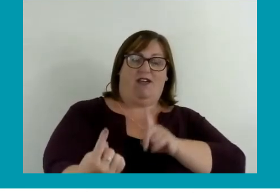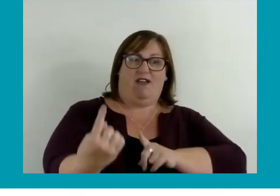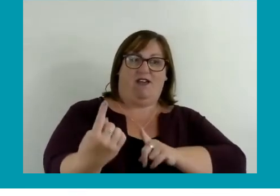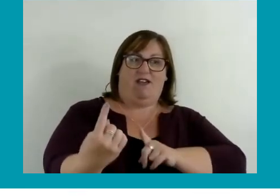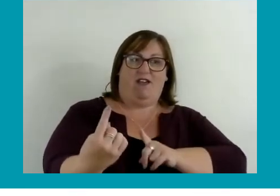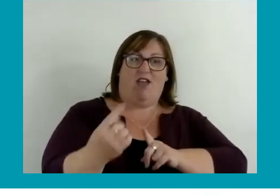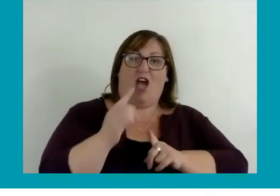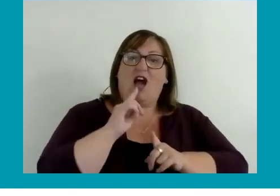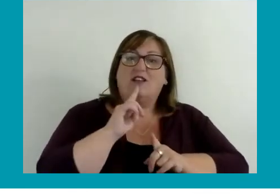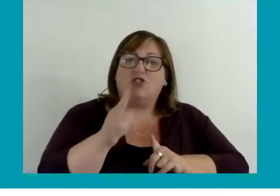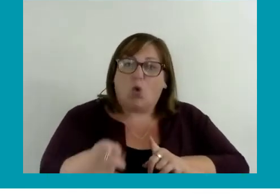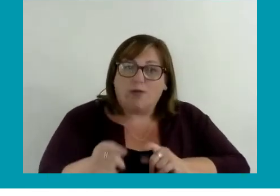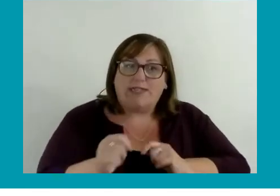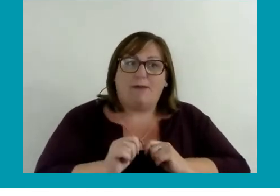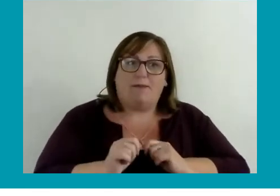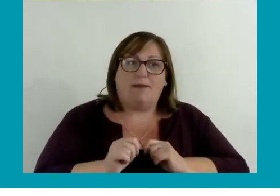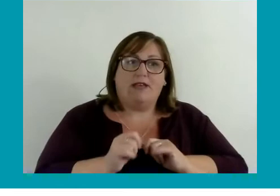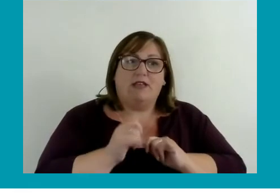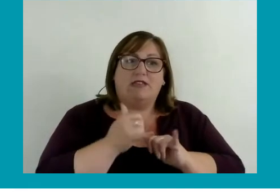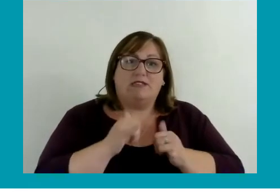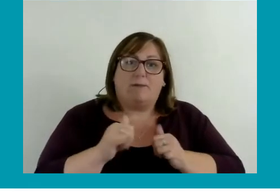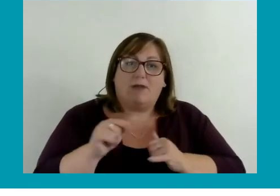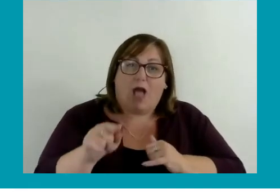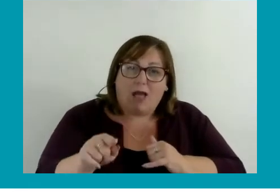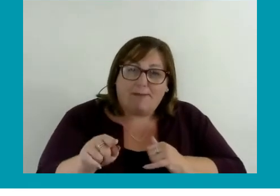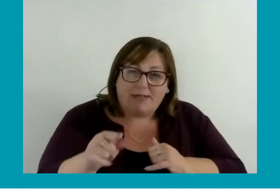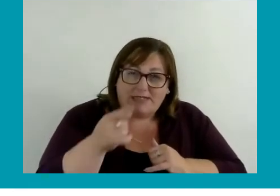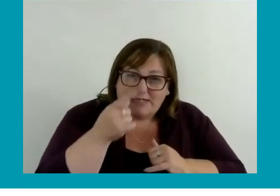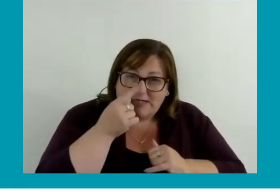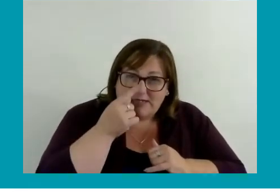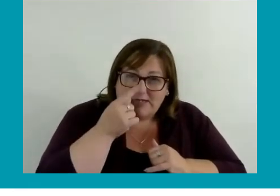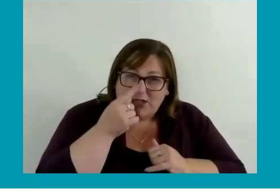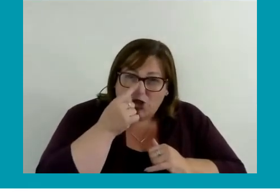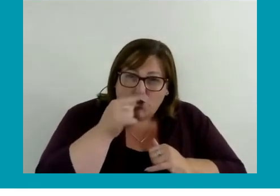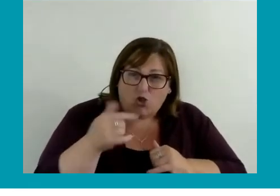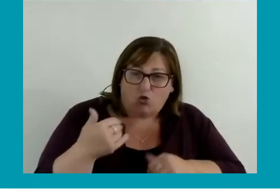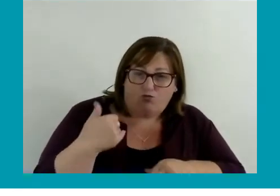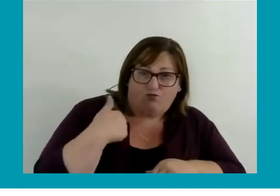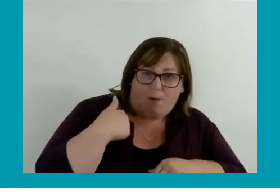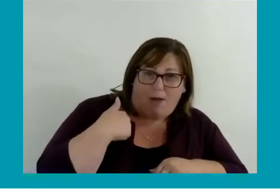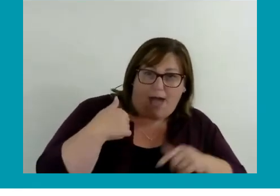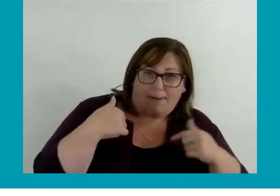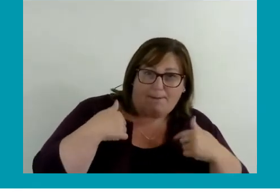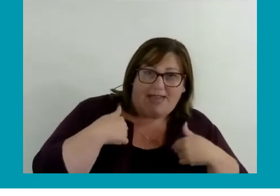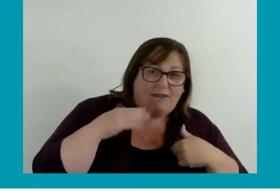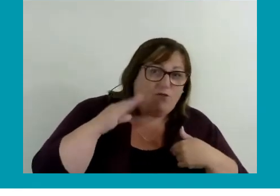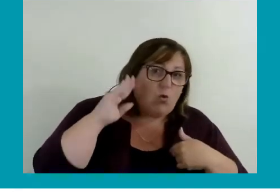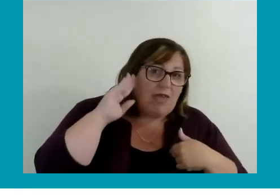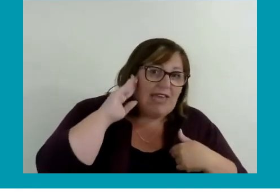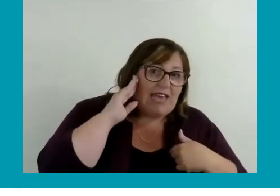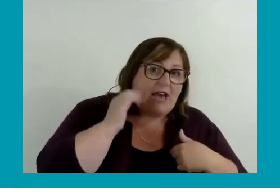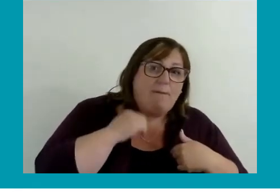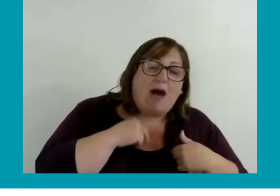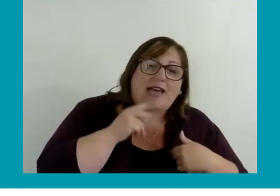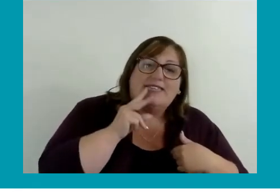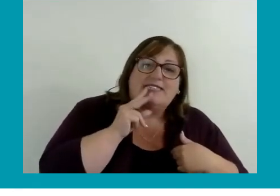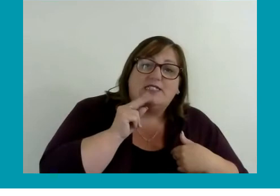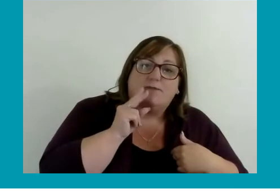you can hear my speech slurring that you you've noticed that i might be becoming symptomatic